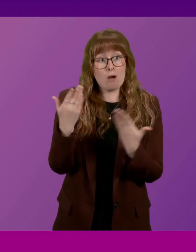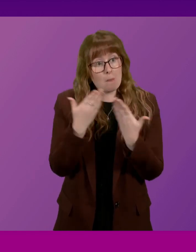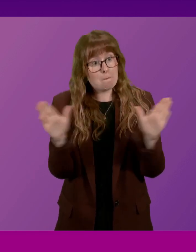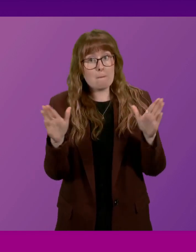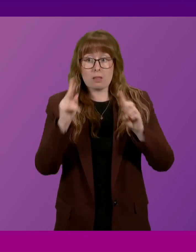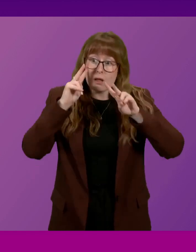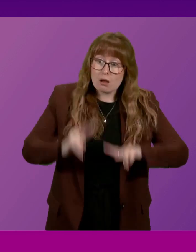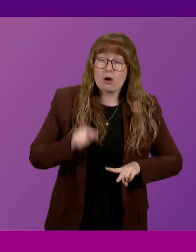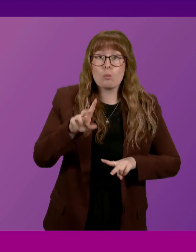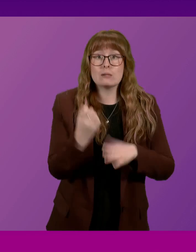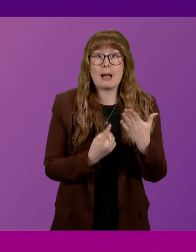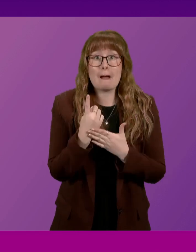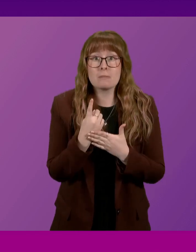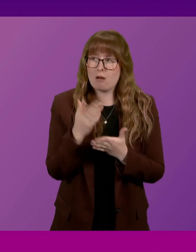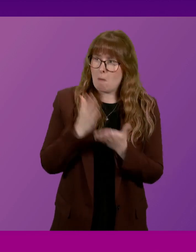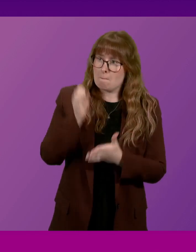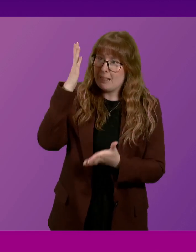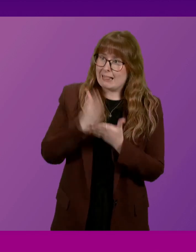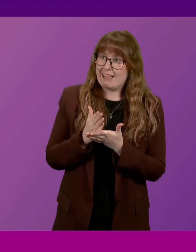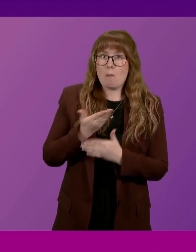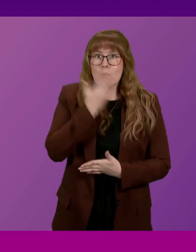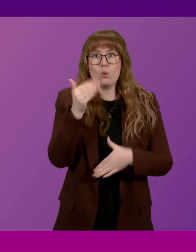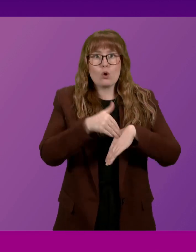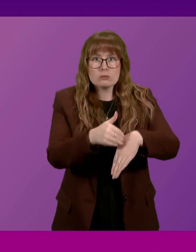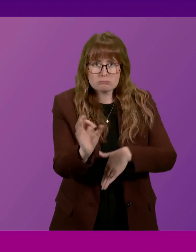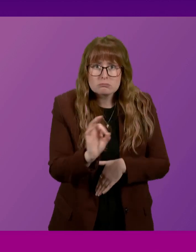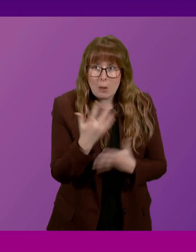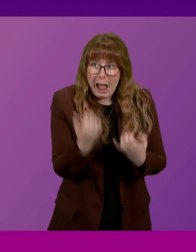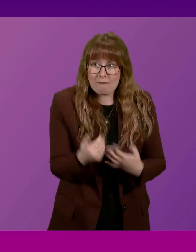this exchange and believe that there are no consequences for carrying a